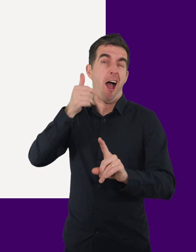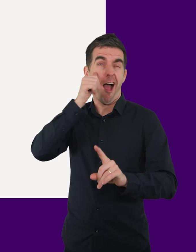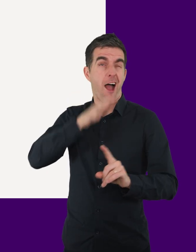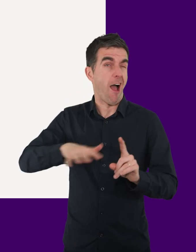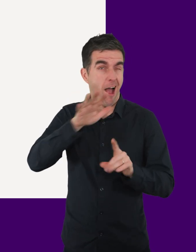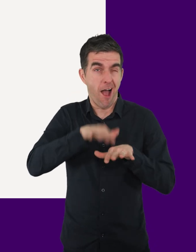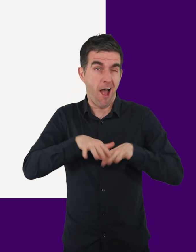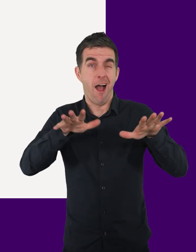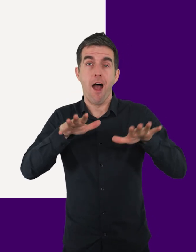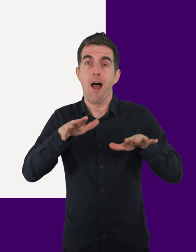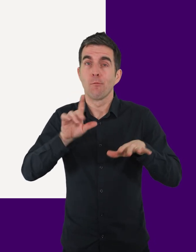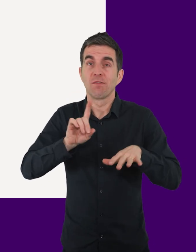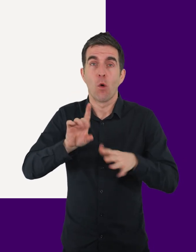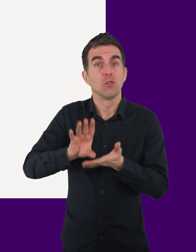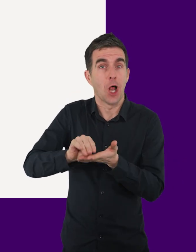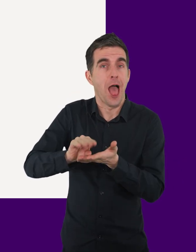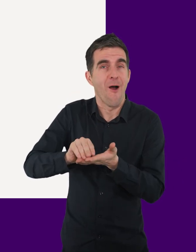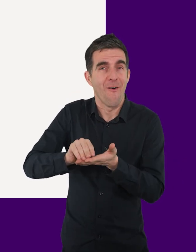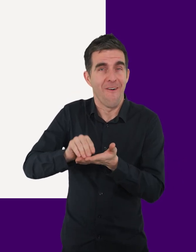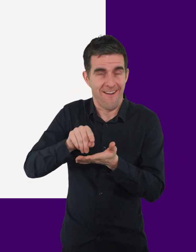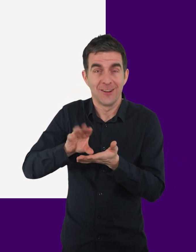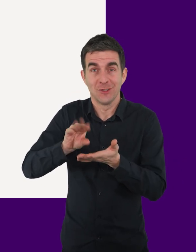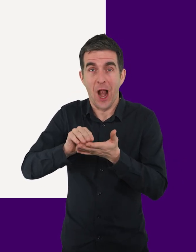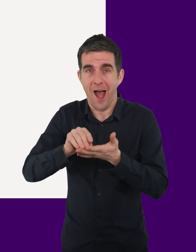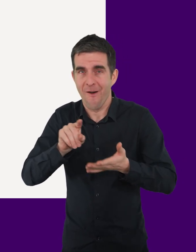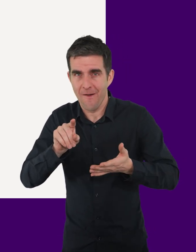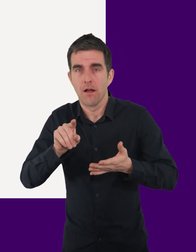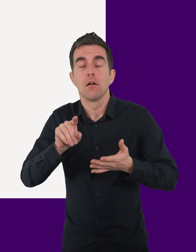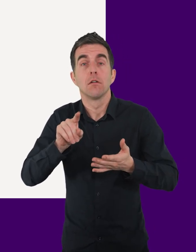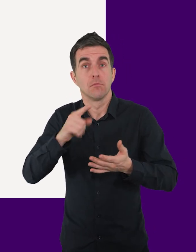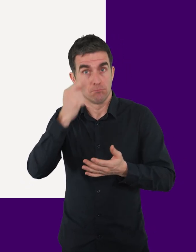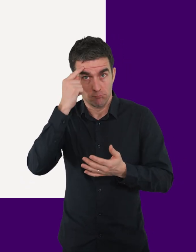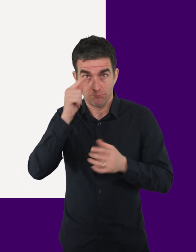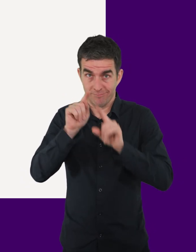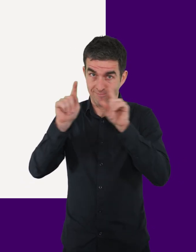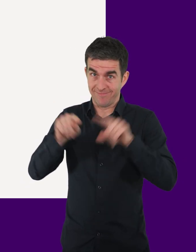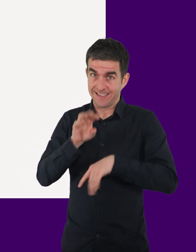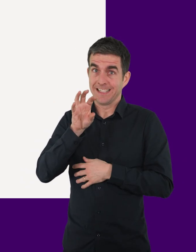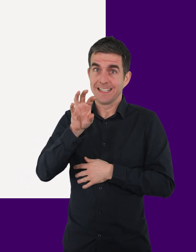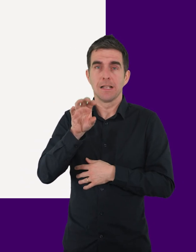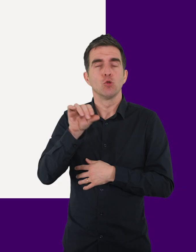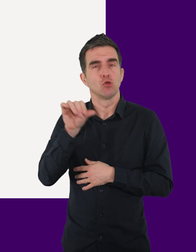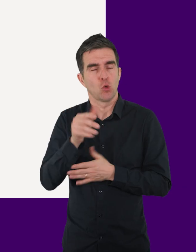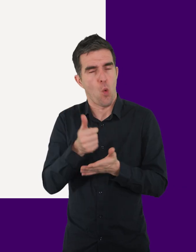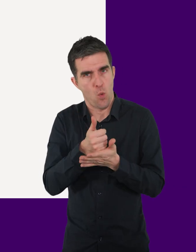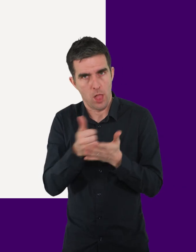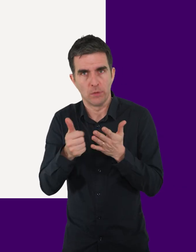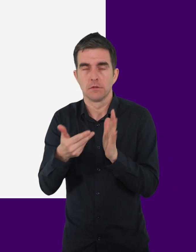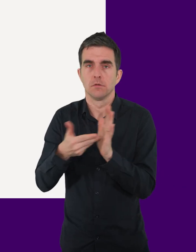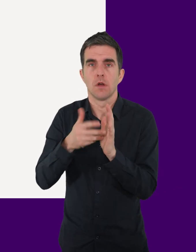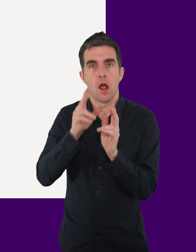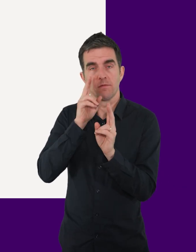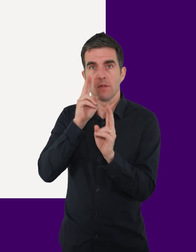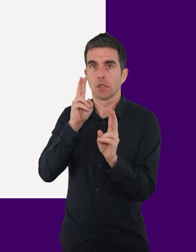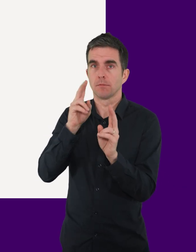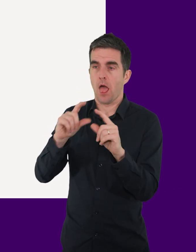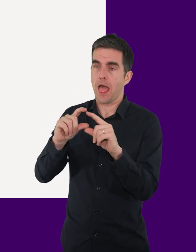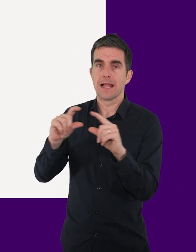is commonly used for buttons that let people download files. When using icons, always also include a visible text label.